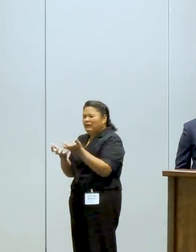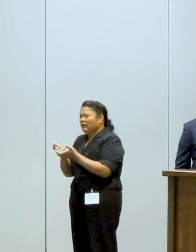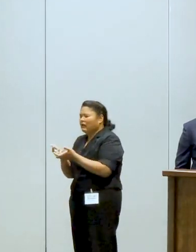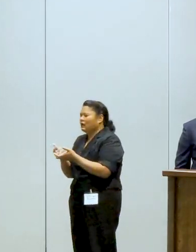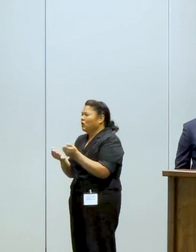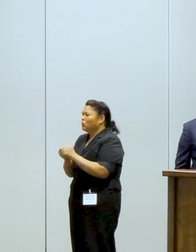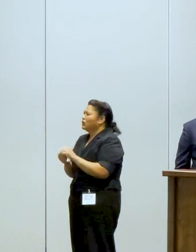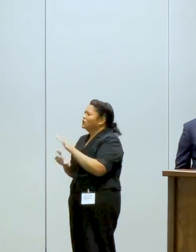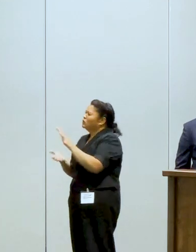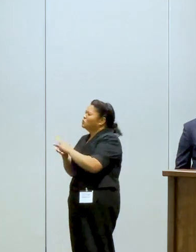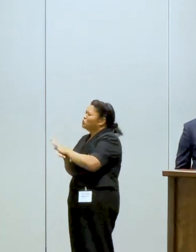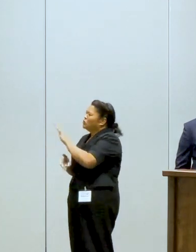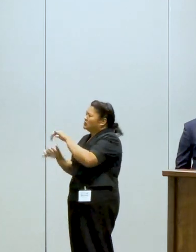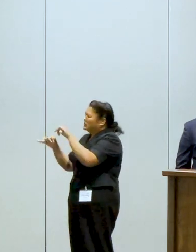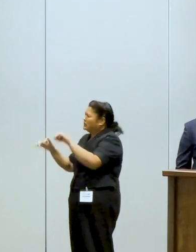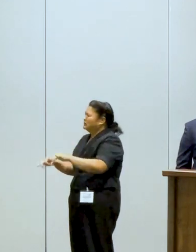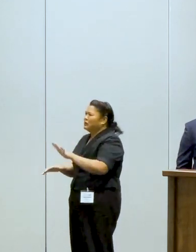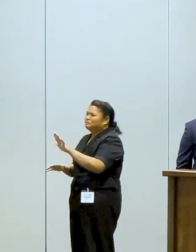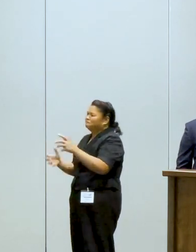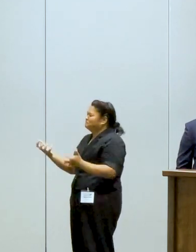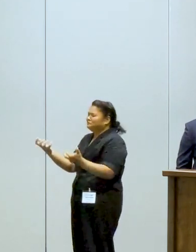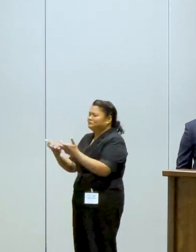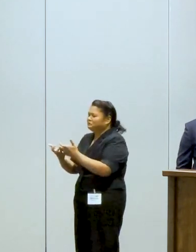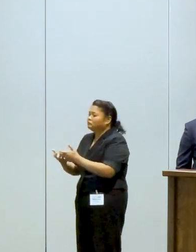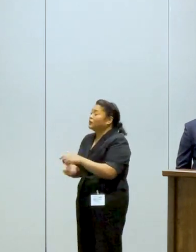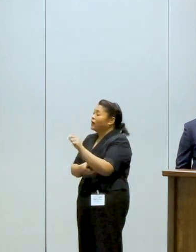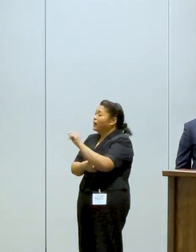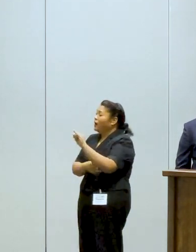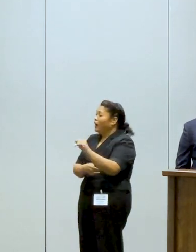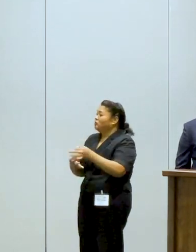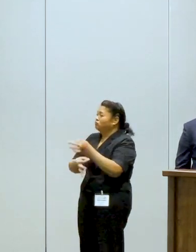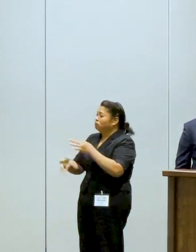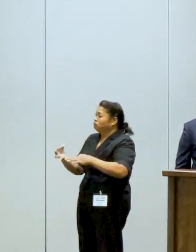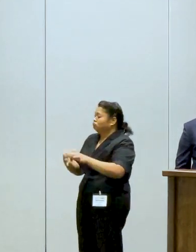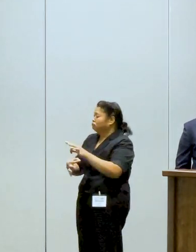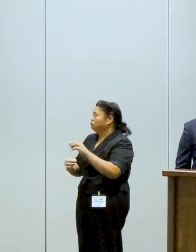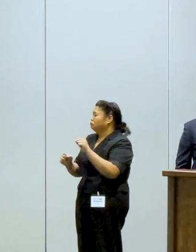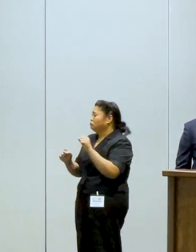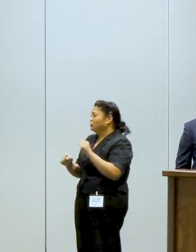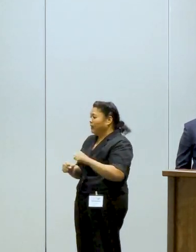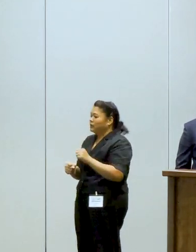systems. AI can serve as a universal adapter, customizing